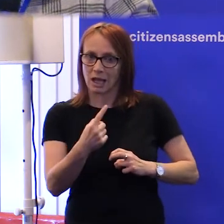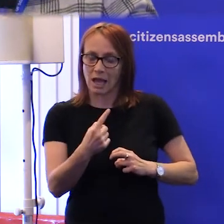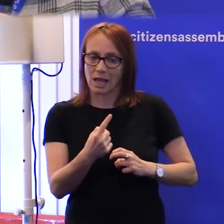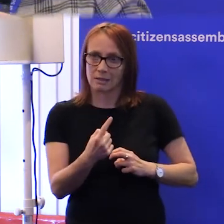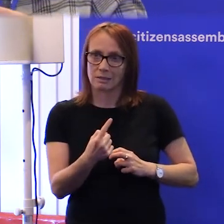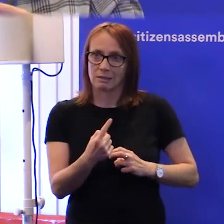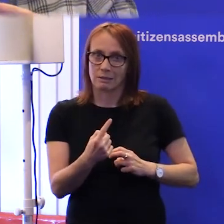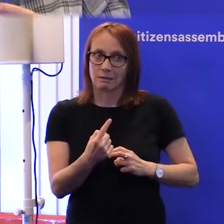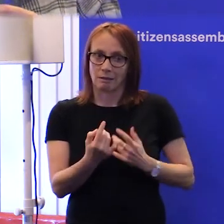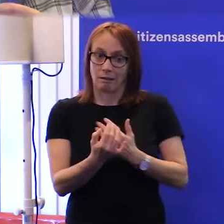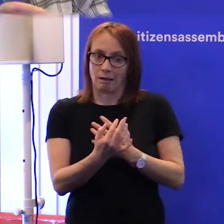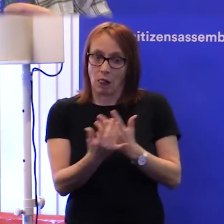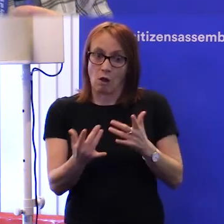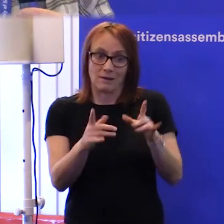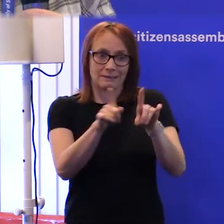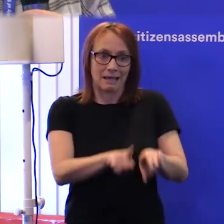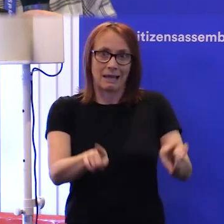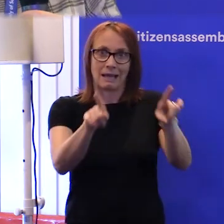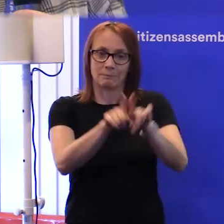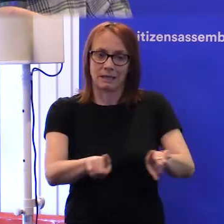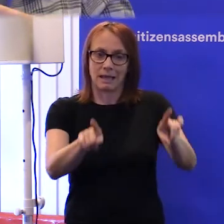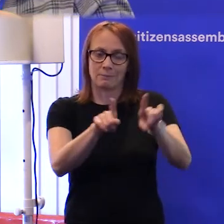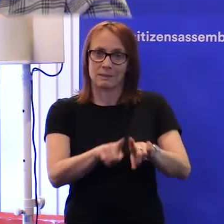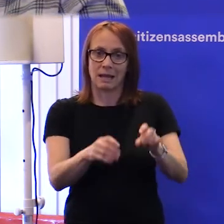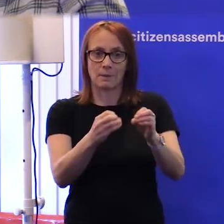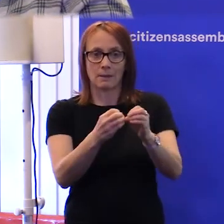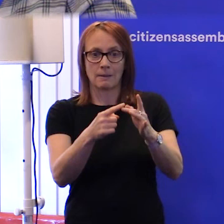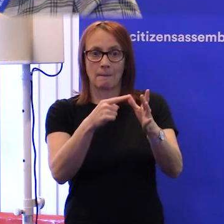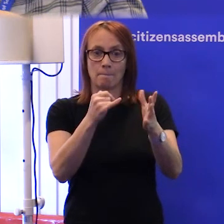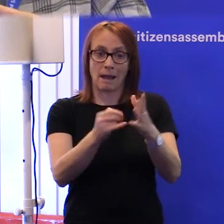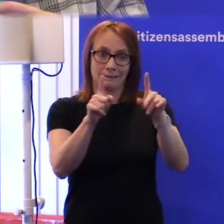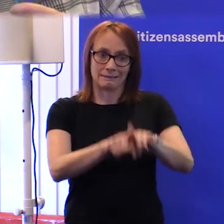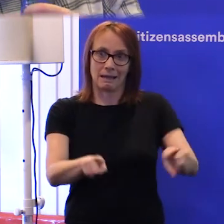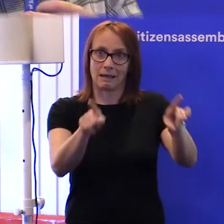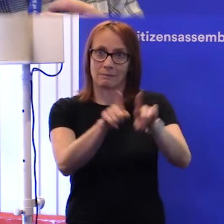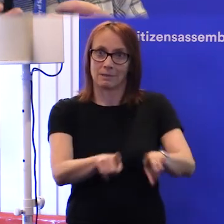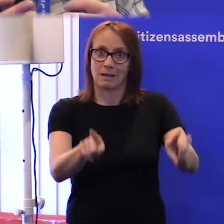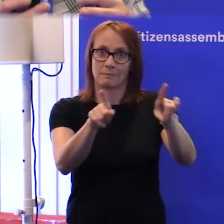types of cognitive biases that cut across populations and have some level